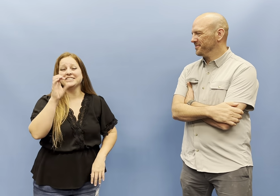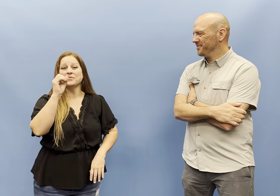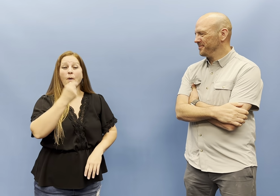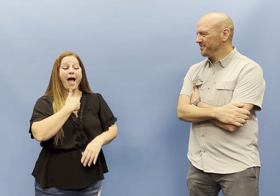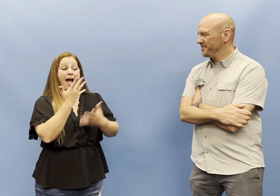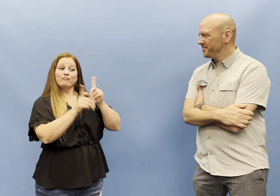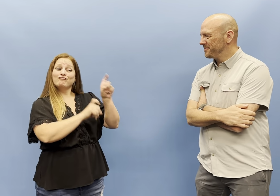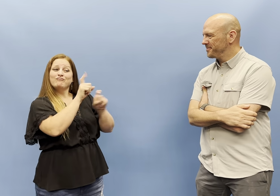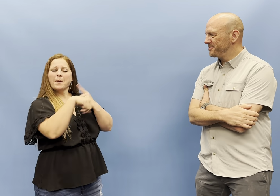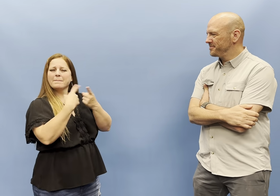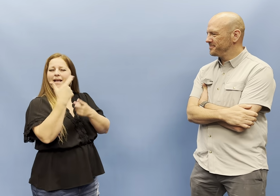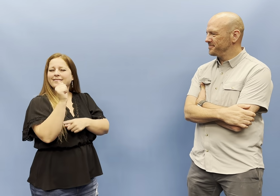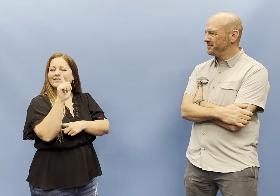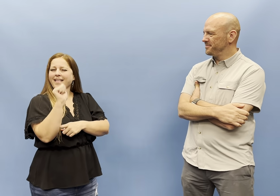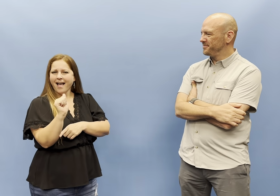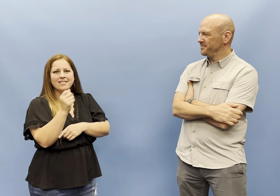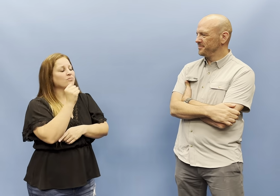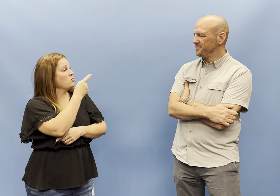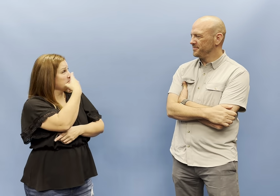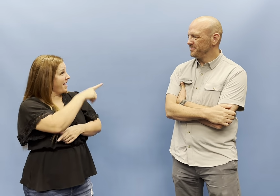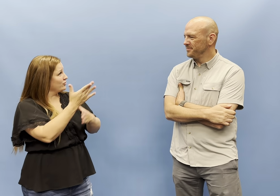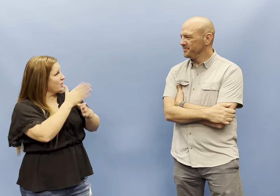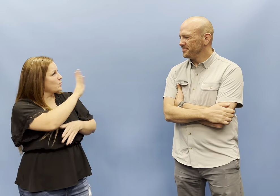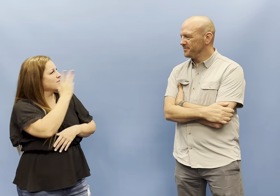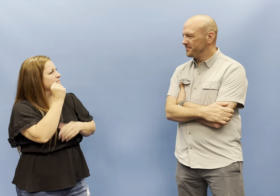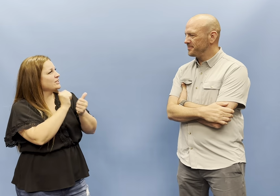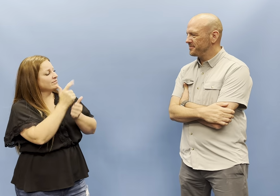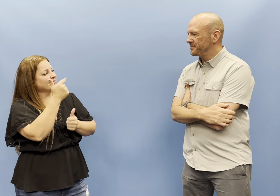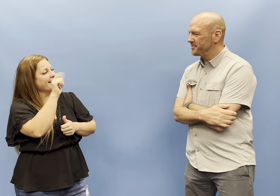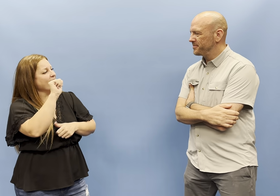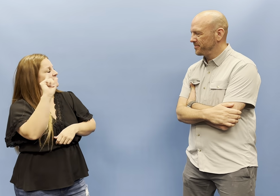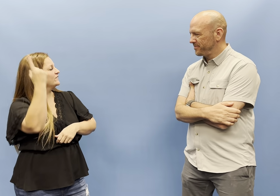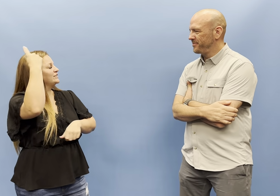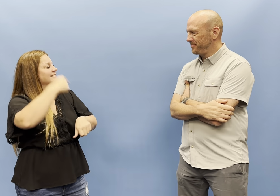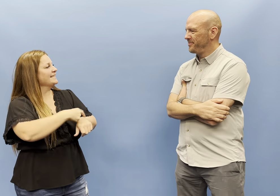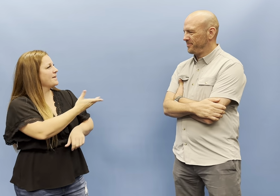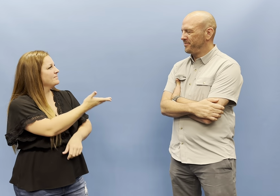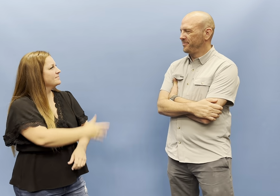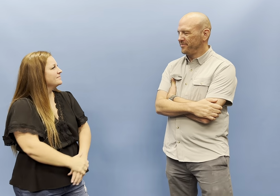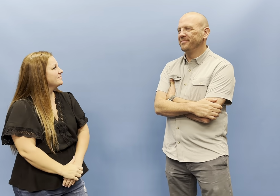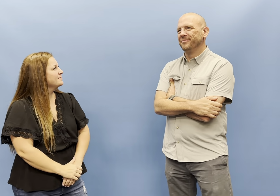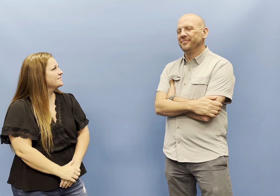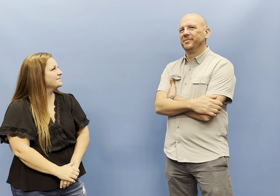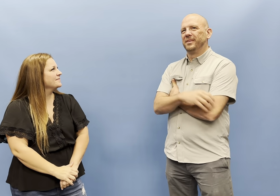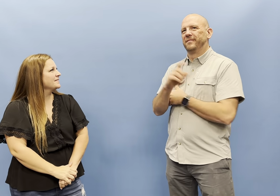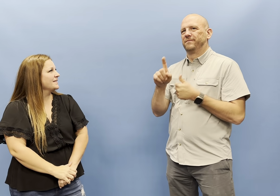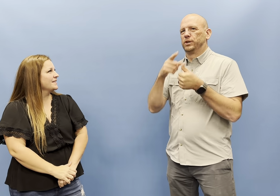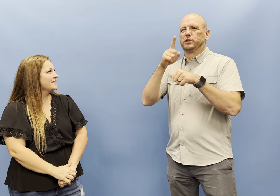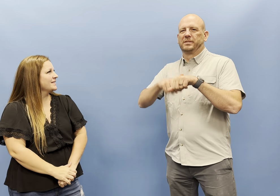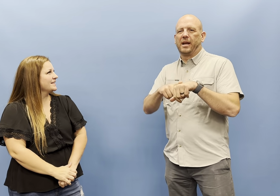I'm here to ask Lance his about the Gala experience. Do you mind sharing your first experience going to the Gala? The first time I went,